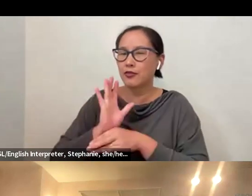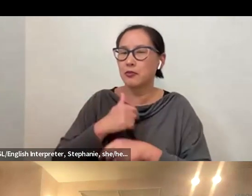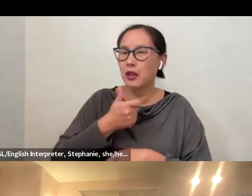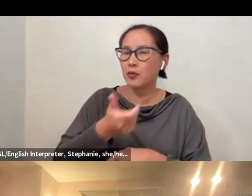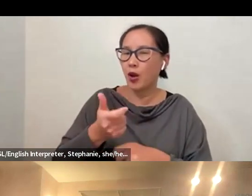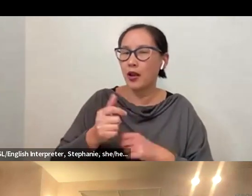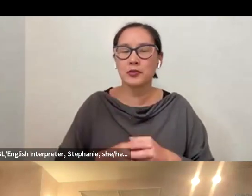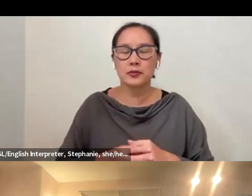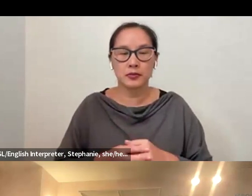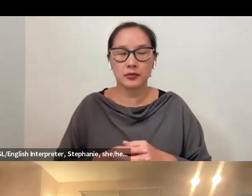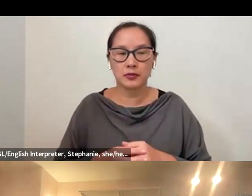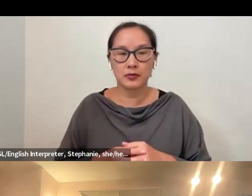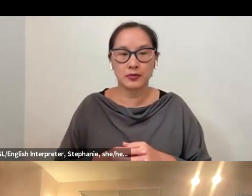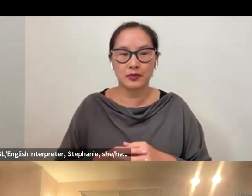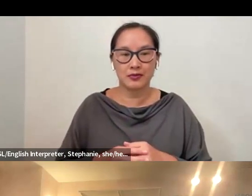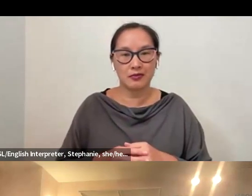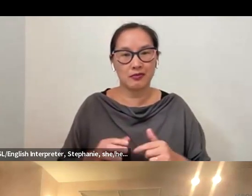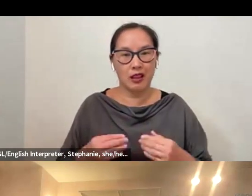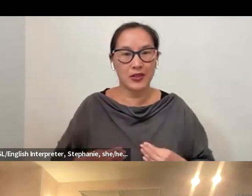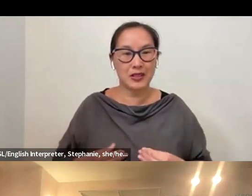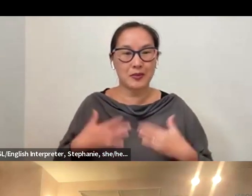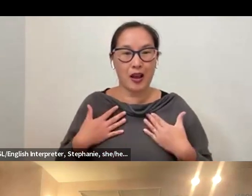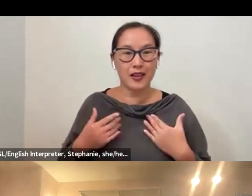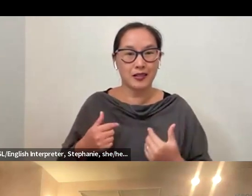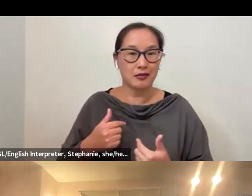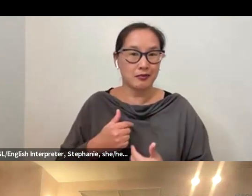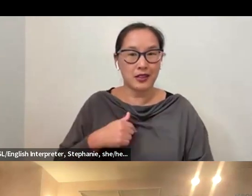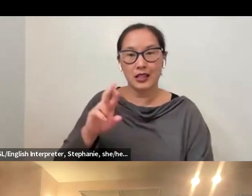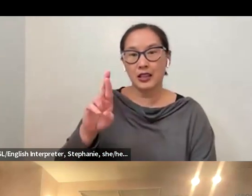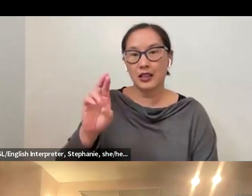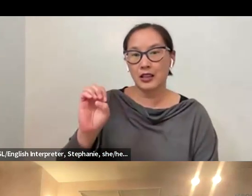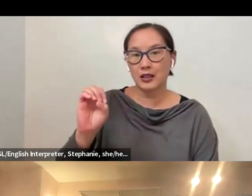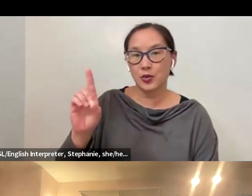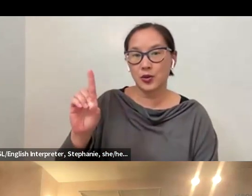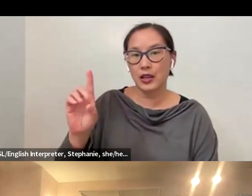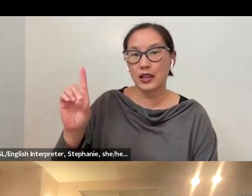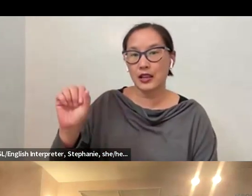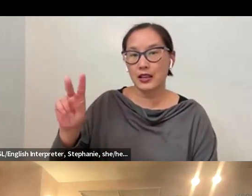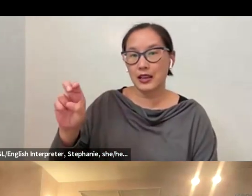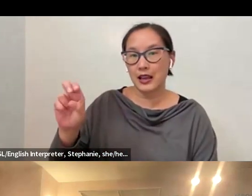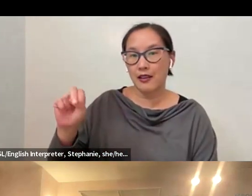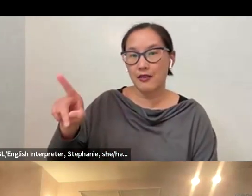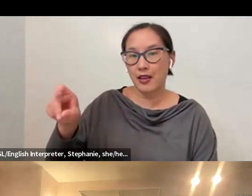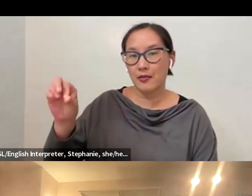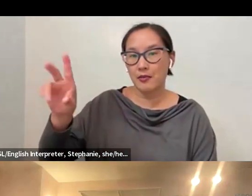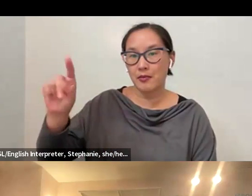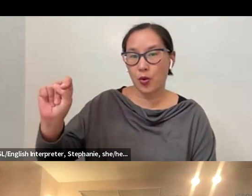that really inspired me was Reed Davenport's film. It's called I Didn't See You There.